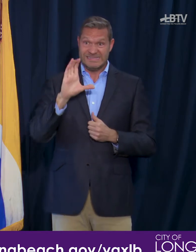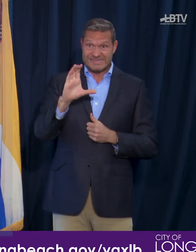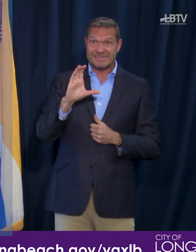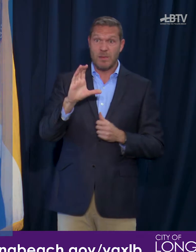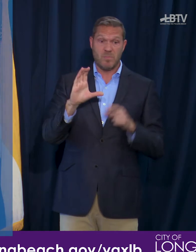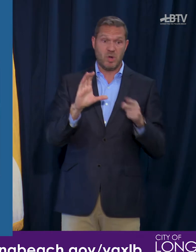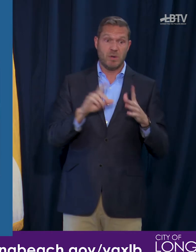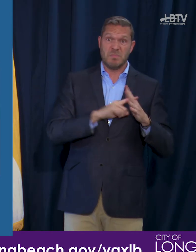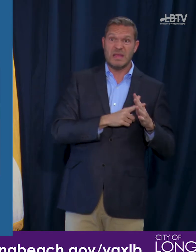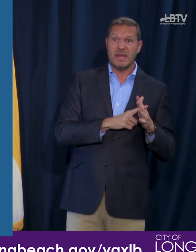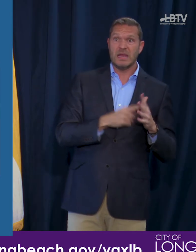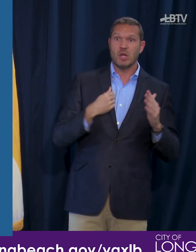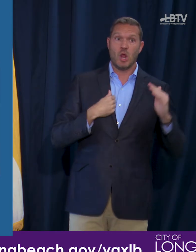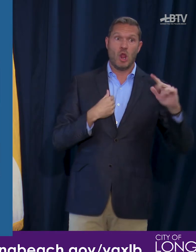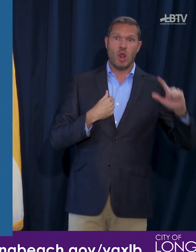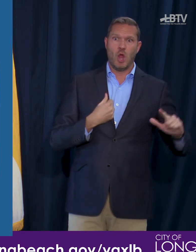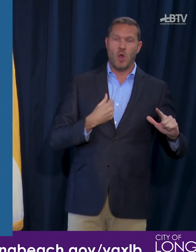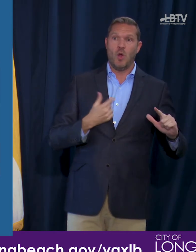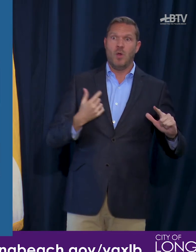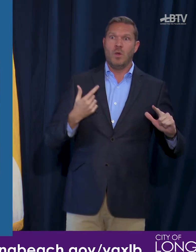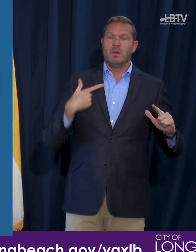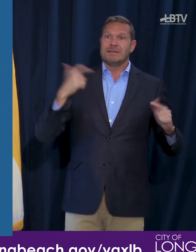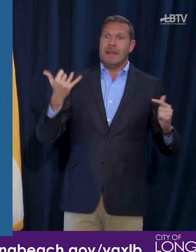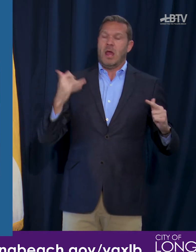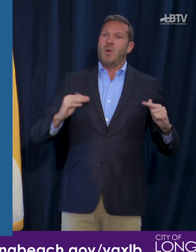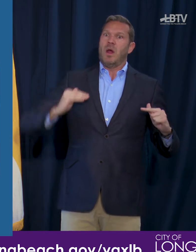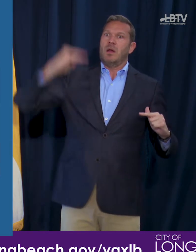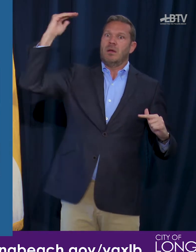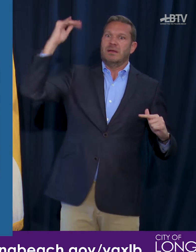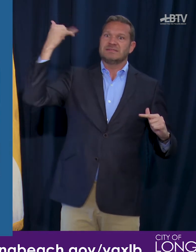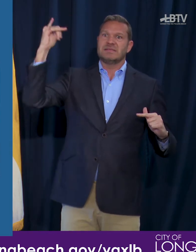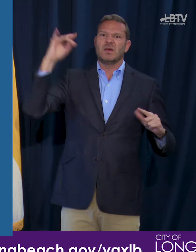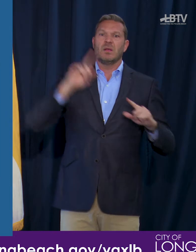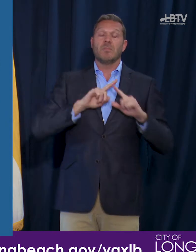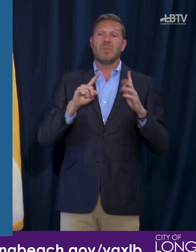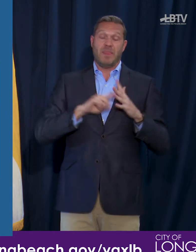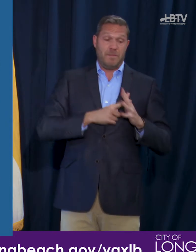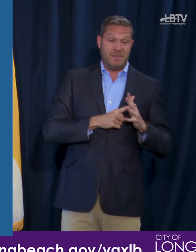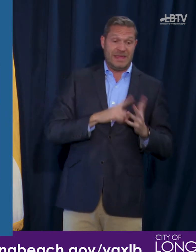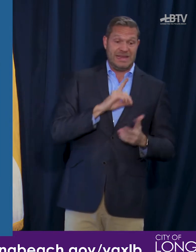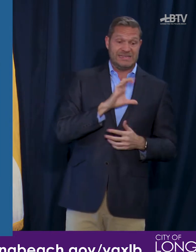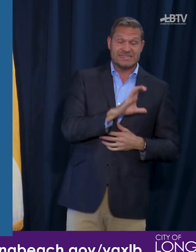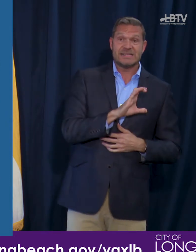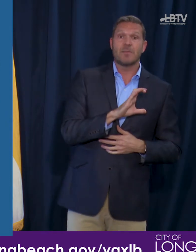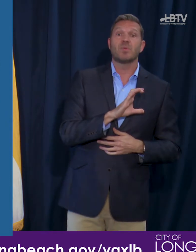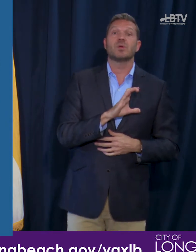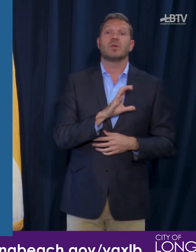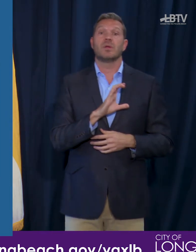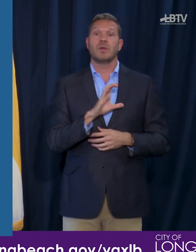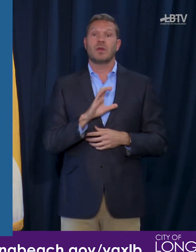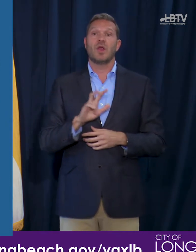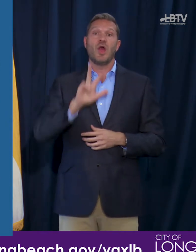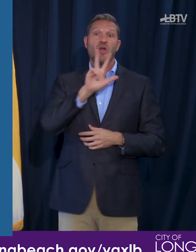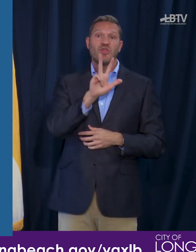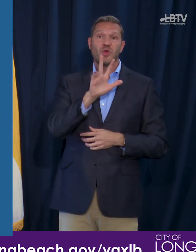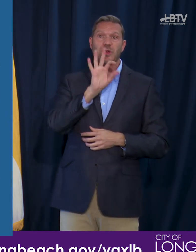than they were earlier this month. So in early December our case rate per one hundred thousand was 39.